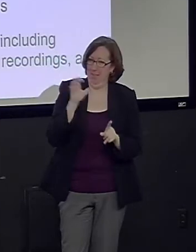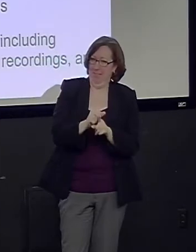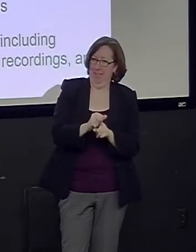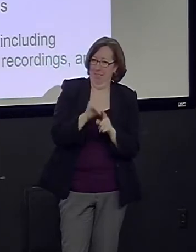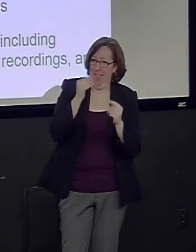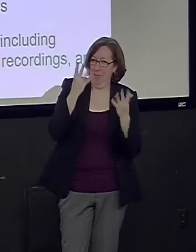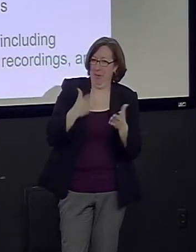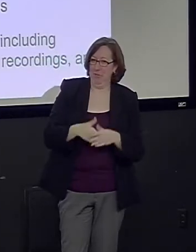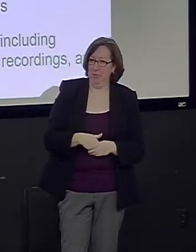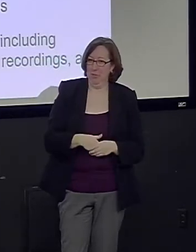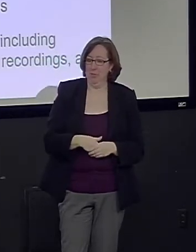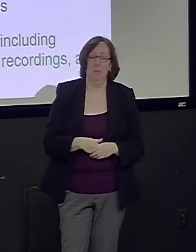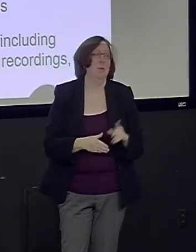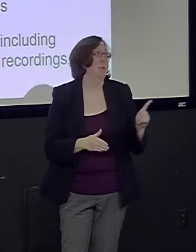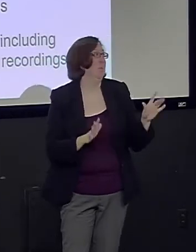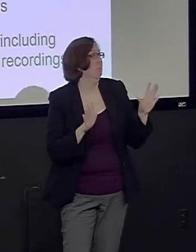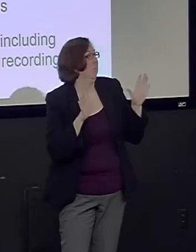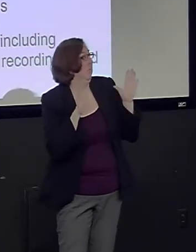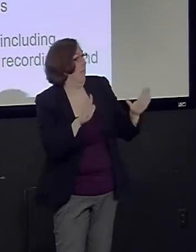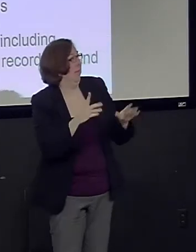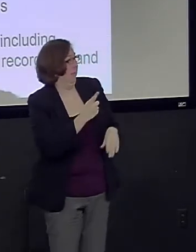An excellent question. Thank you so much.